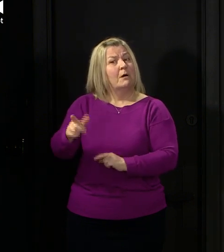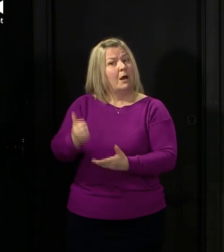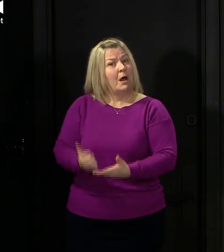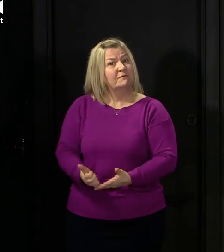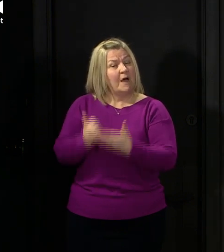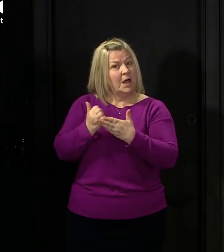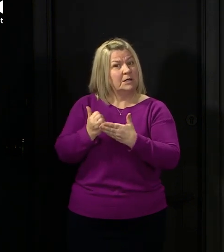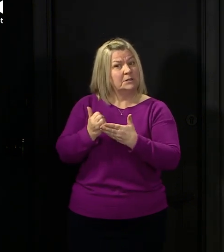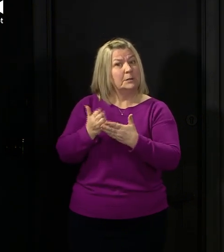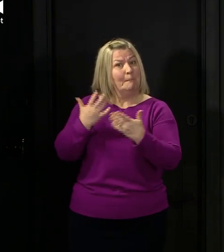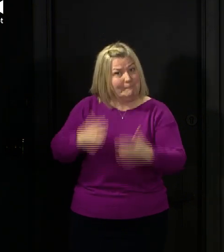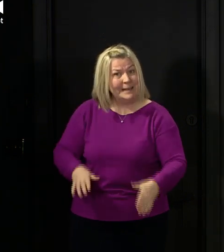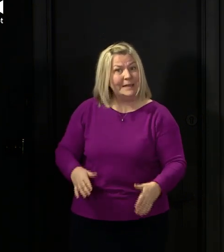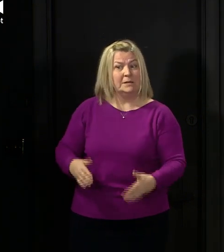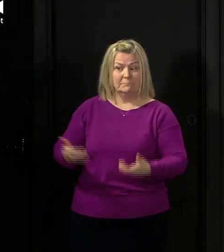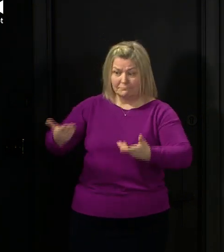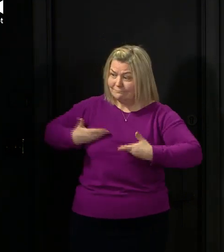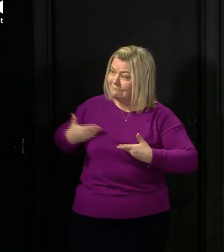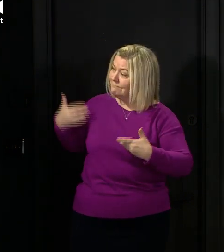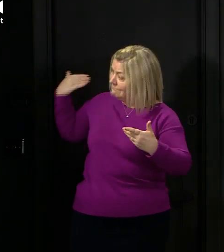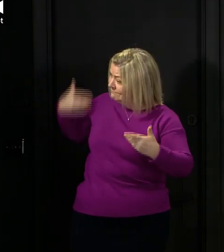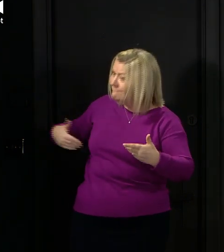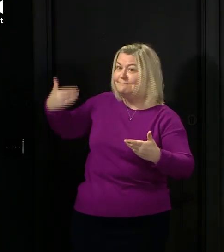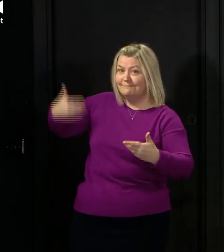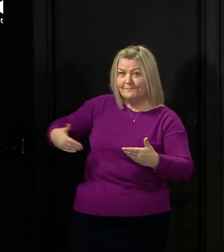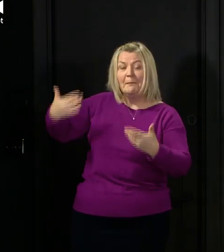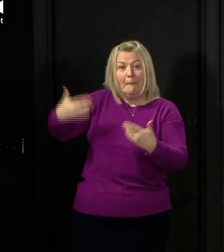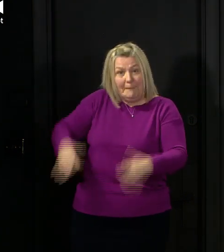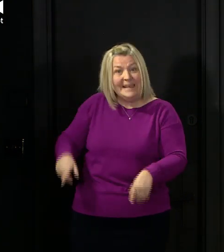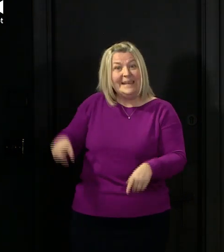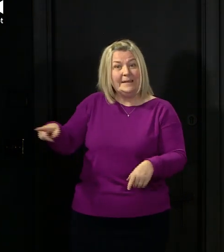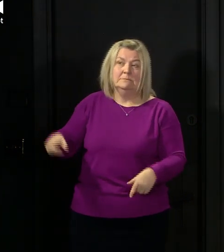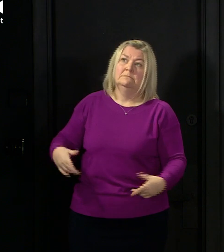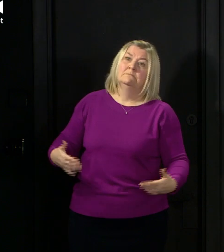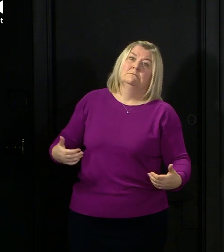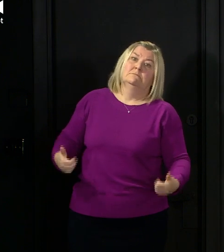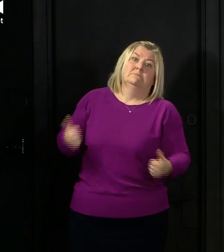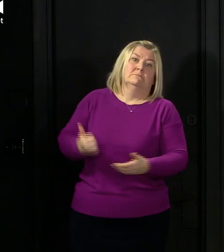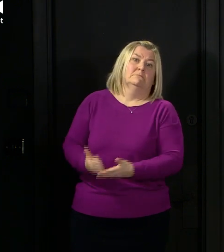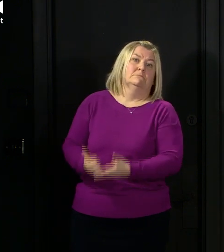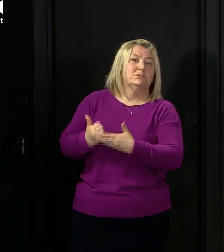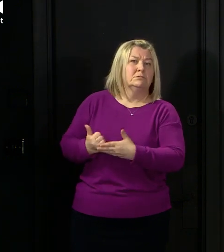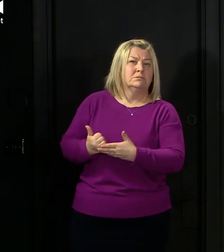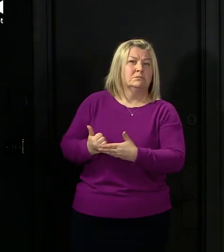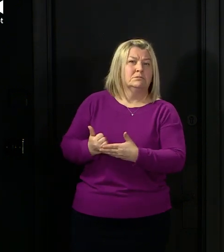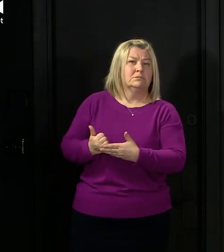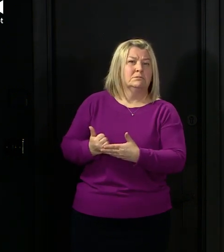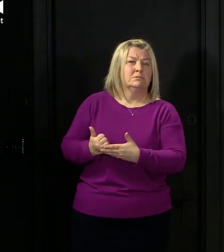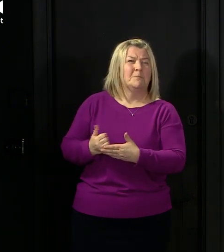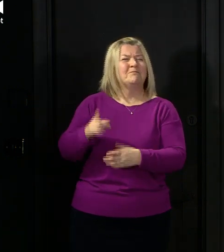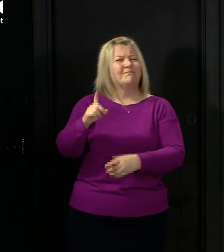It is not ideal as First Minister in the midst of a virus outbreak like this to lose my Chief